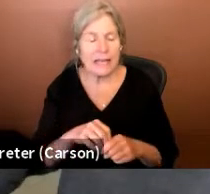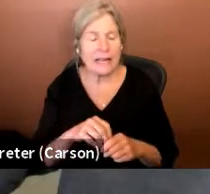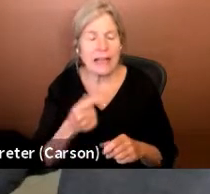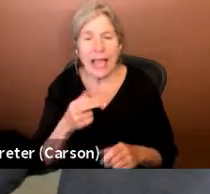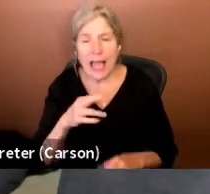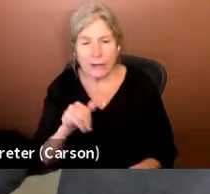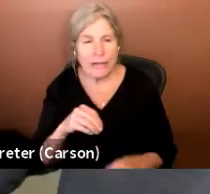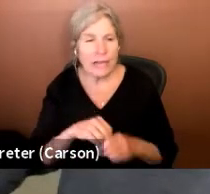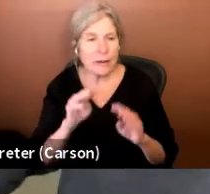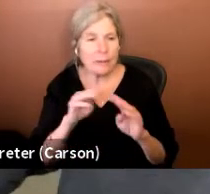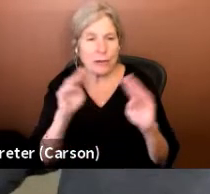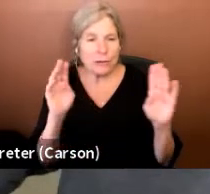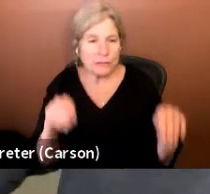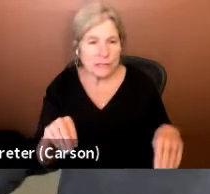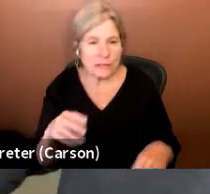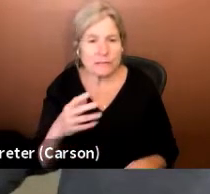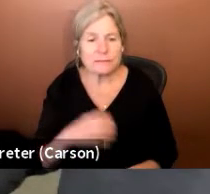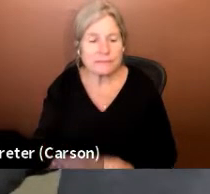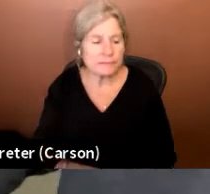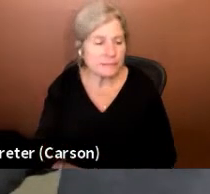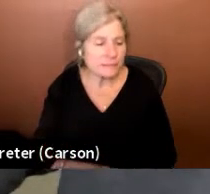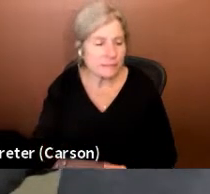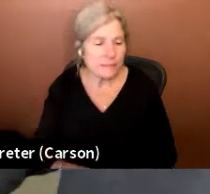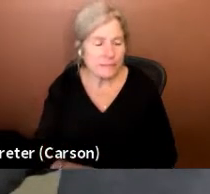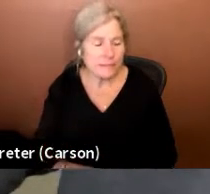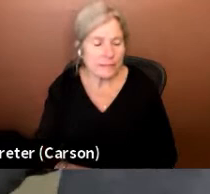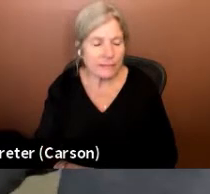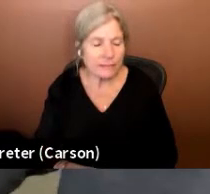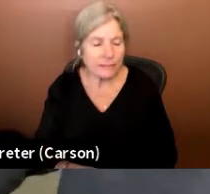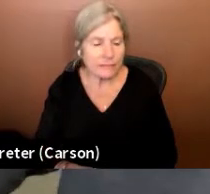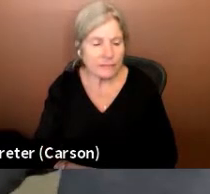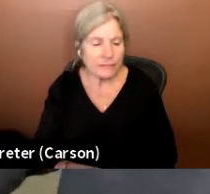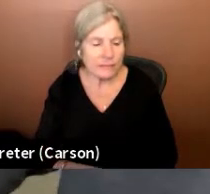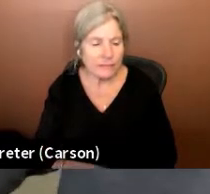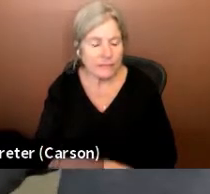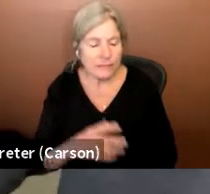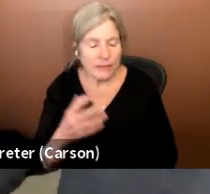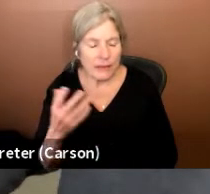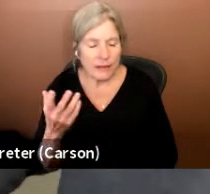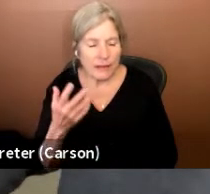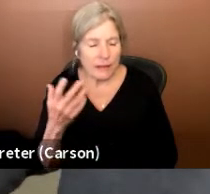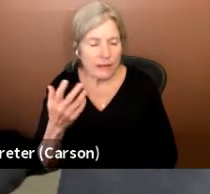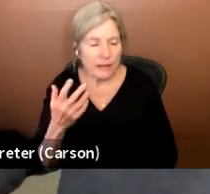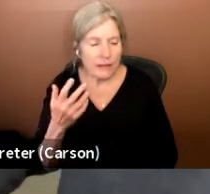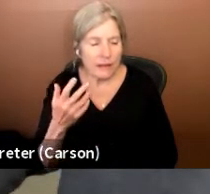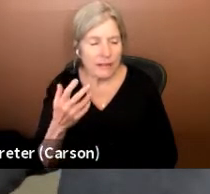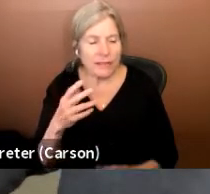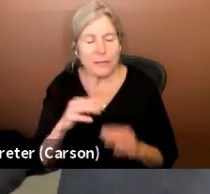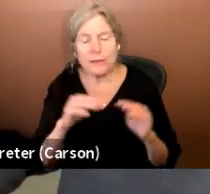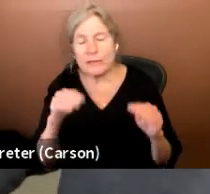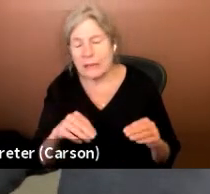in a durational setting. Usually exhibitions are from three weeks to three 3 months long.